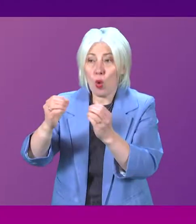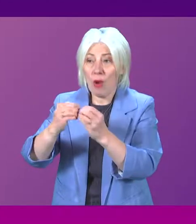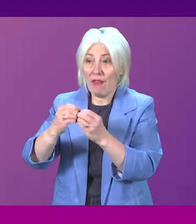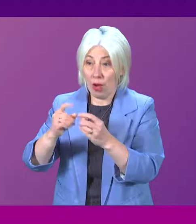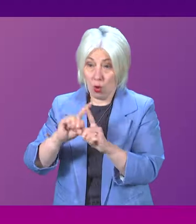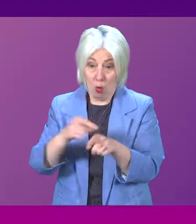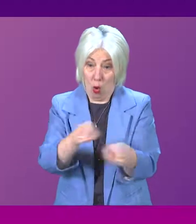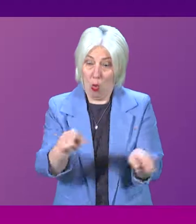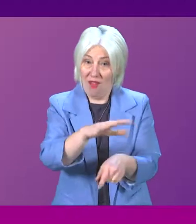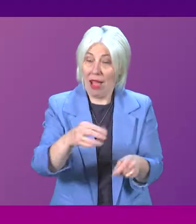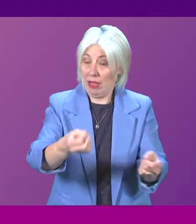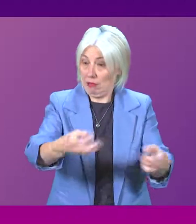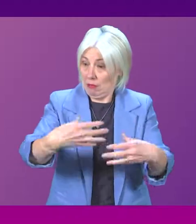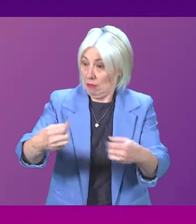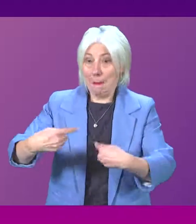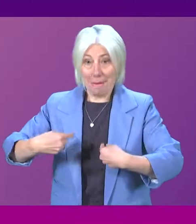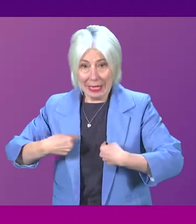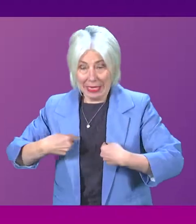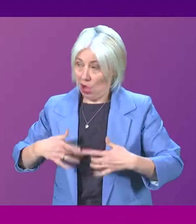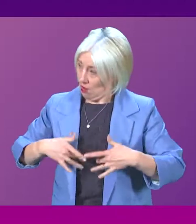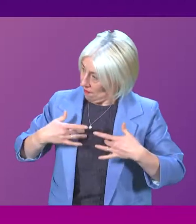have said to me about how they feel about the inquiry.